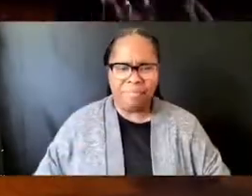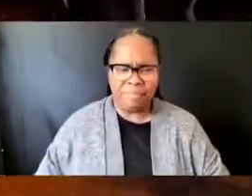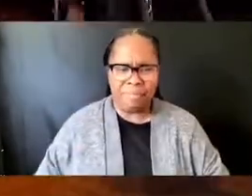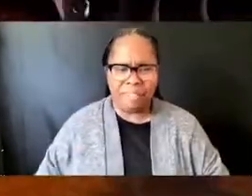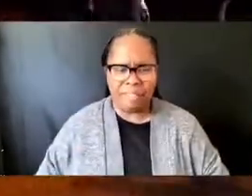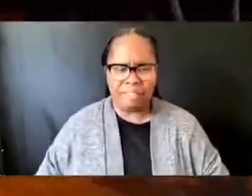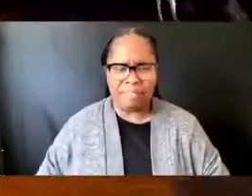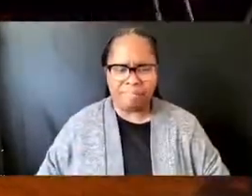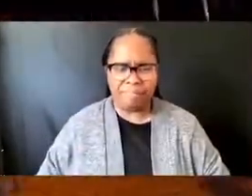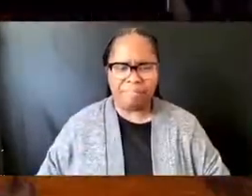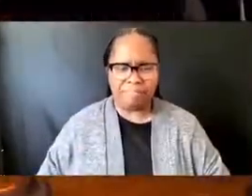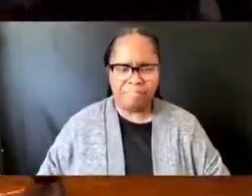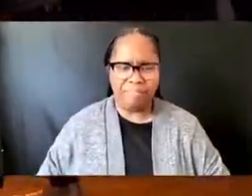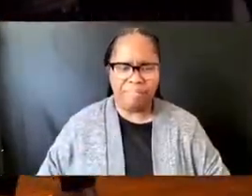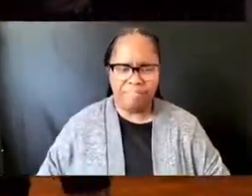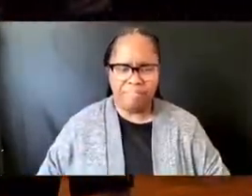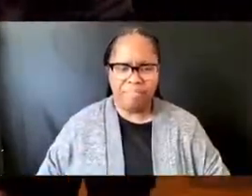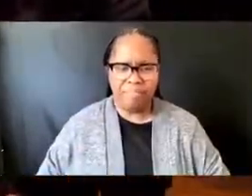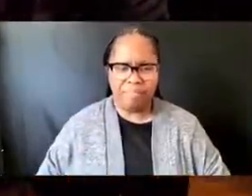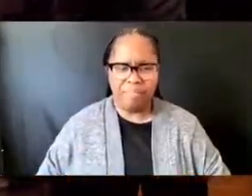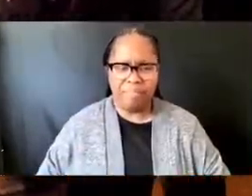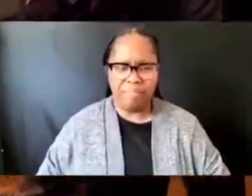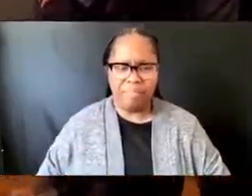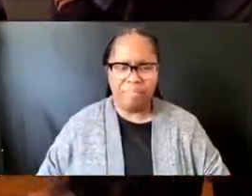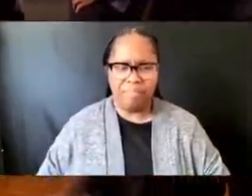(gasping) Baby!